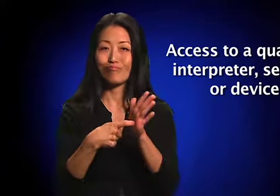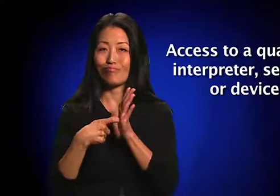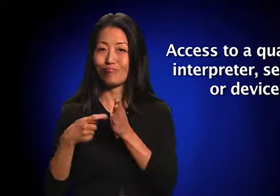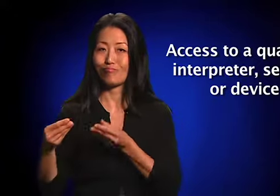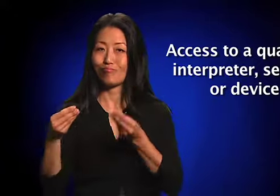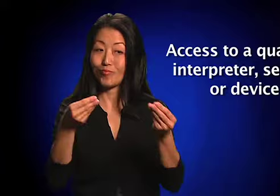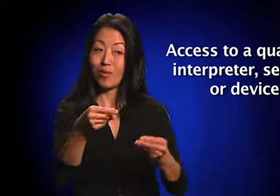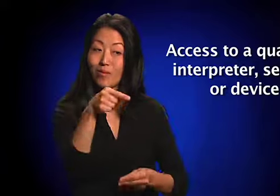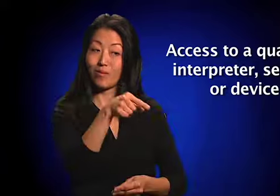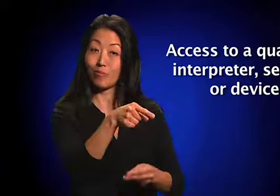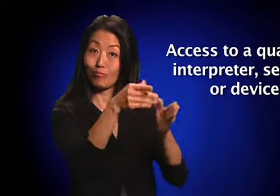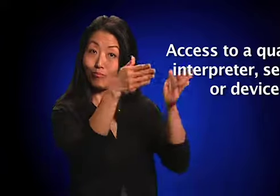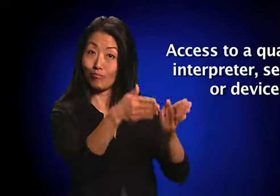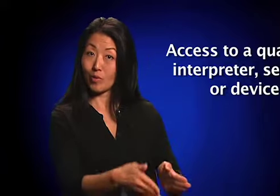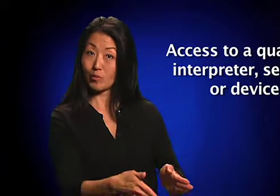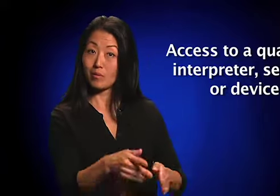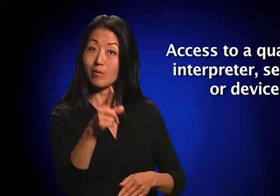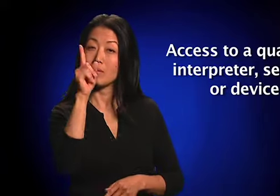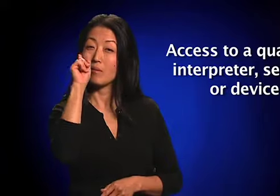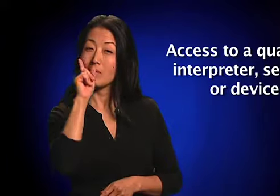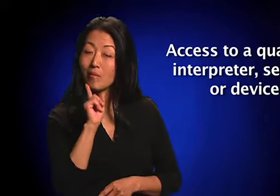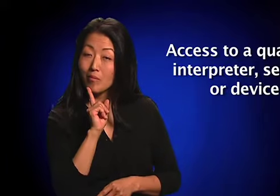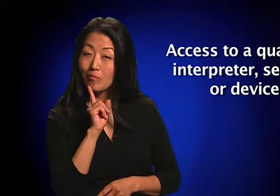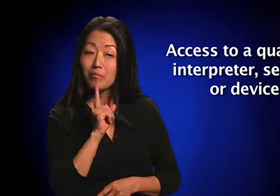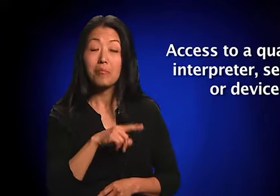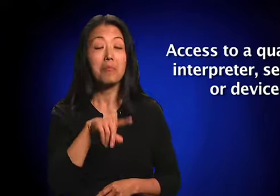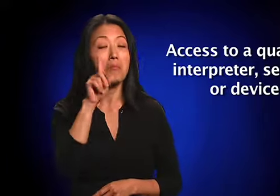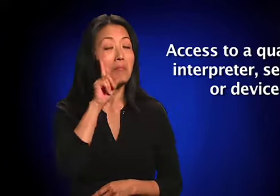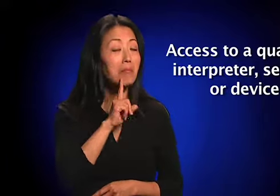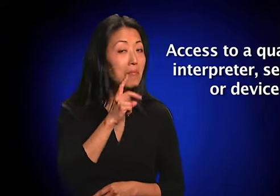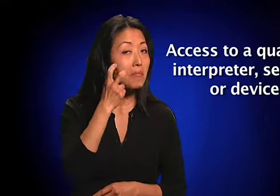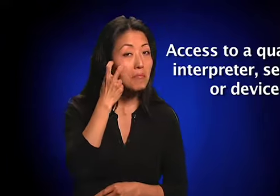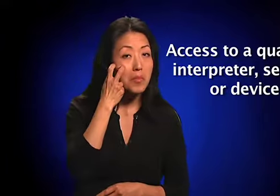their health care situation and their treatment plans